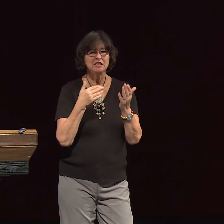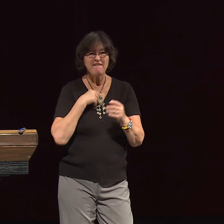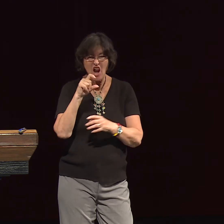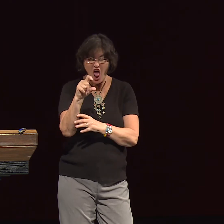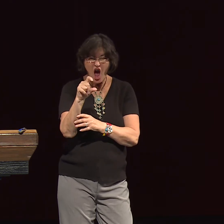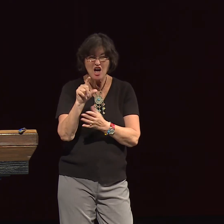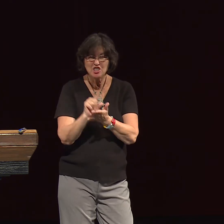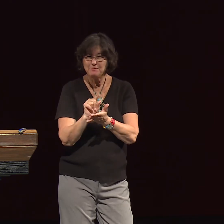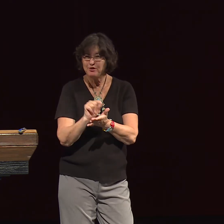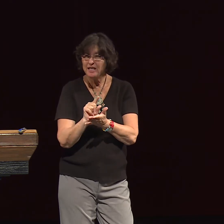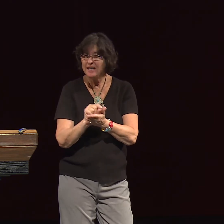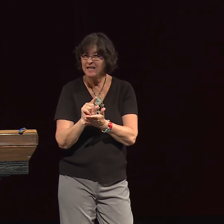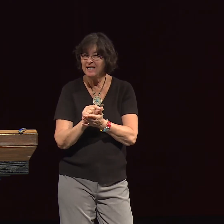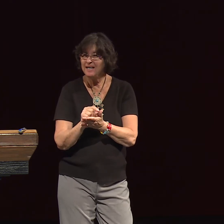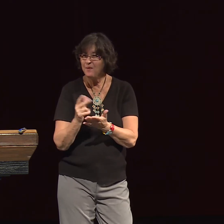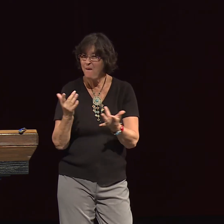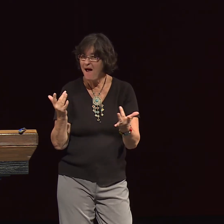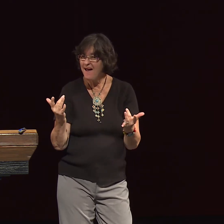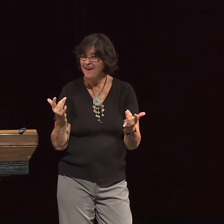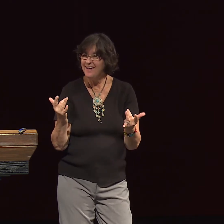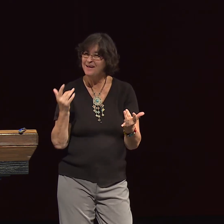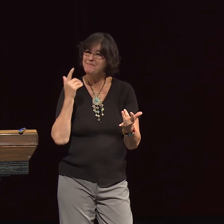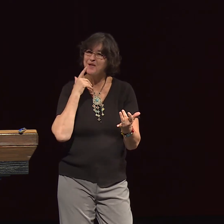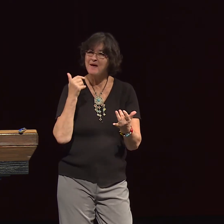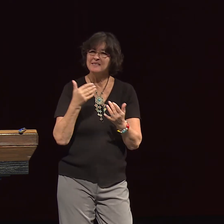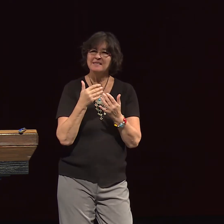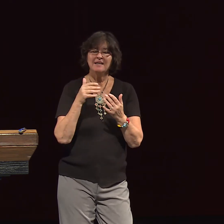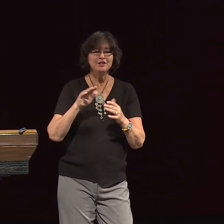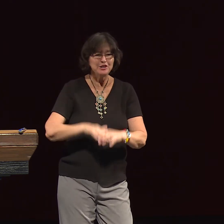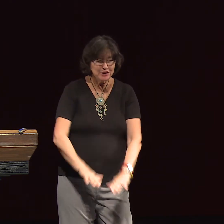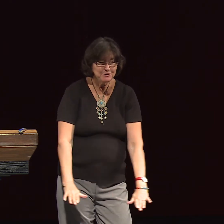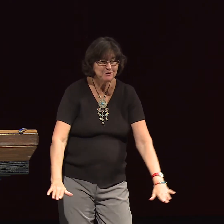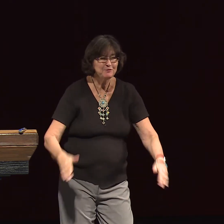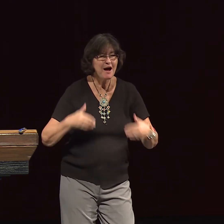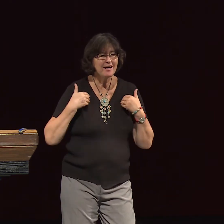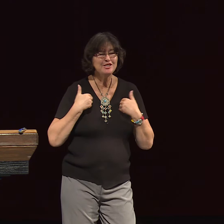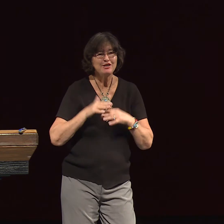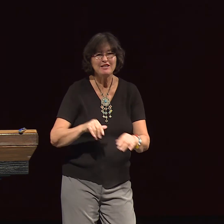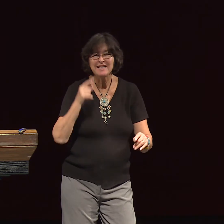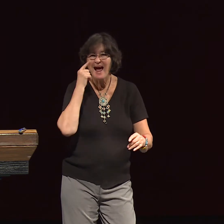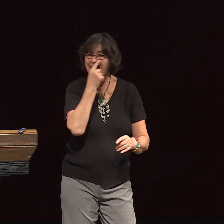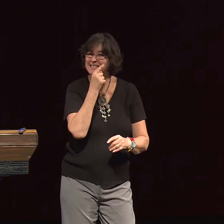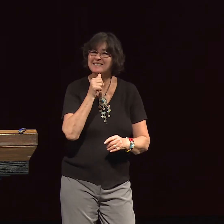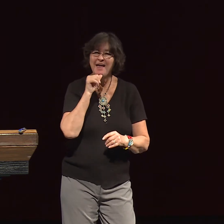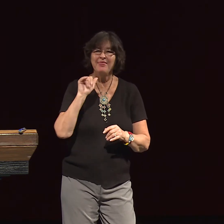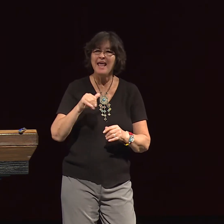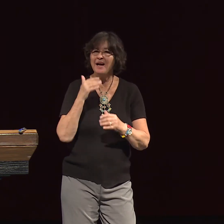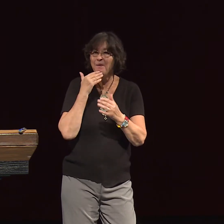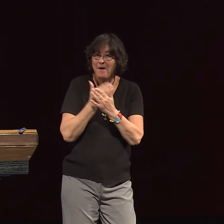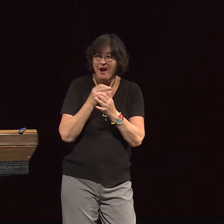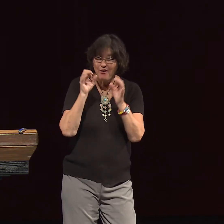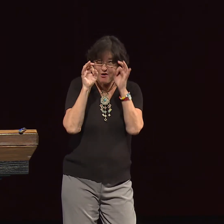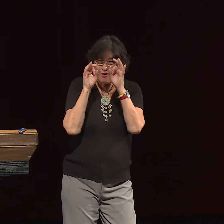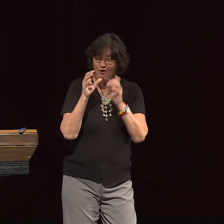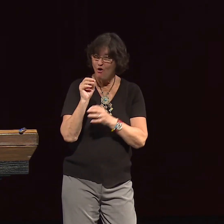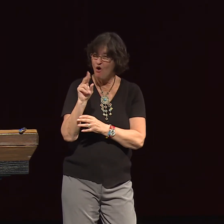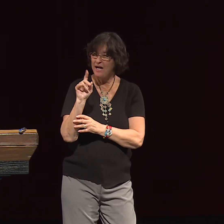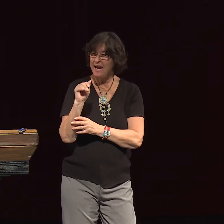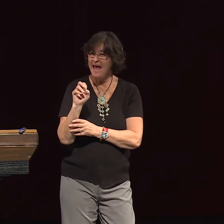and that's one of the reasons why children's books have large print and large pictures, because their vision hasn't fully developed,